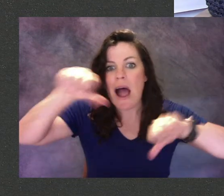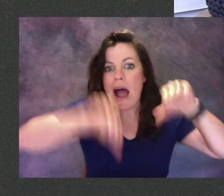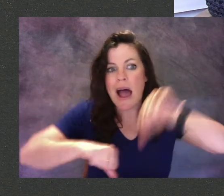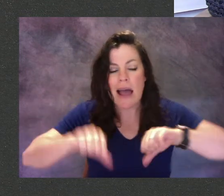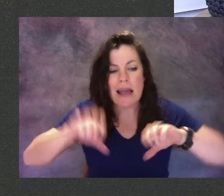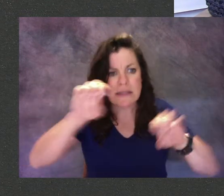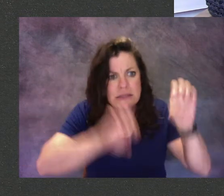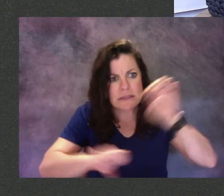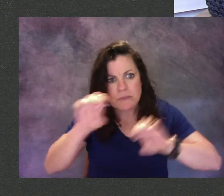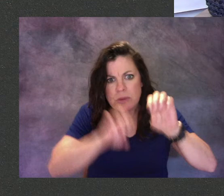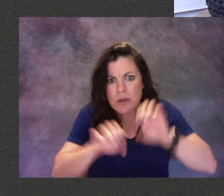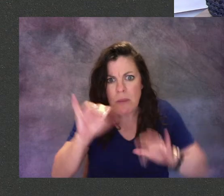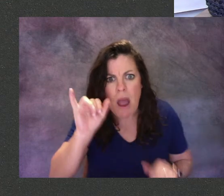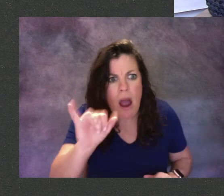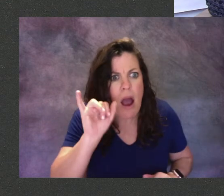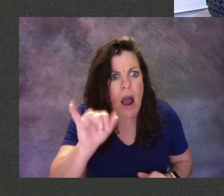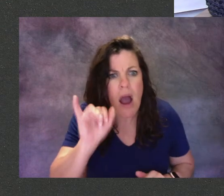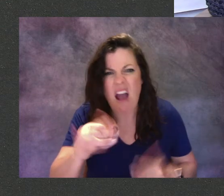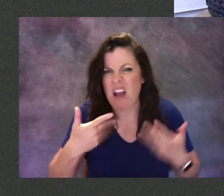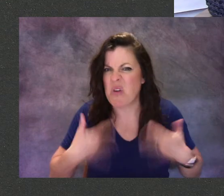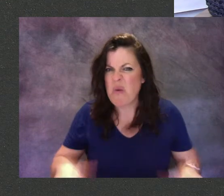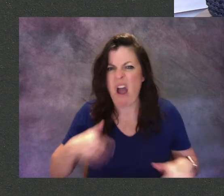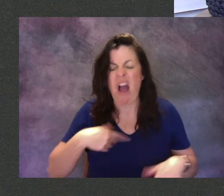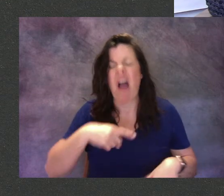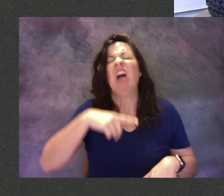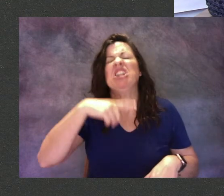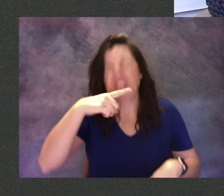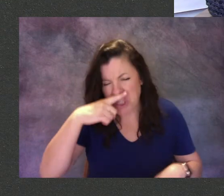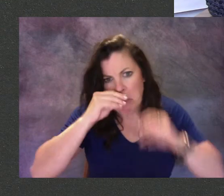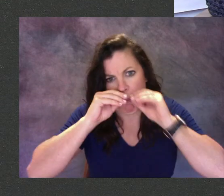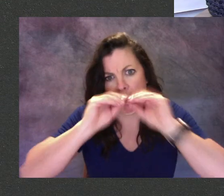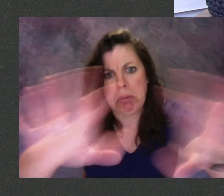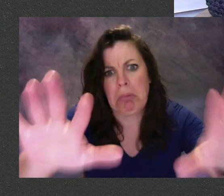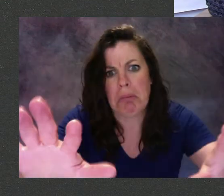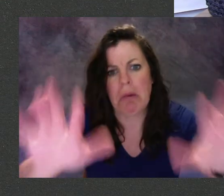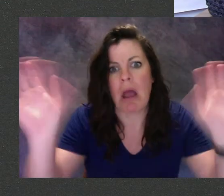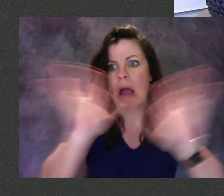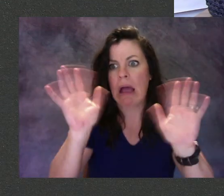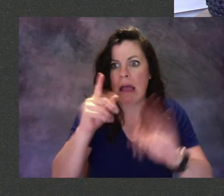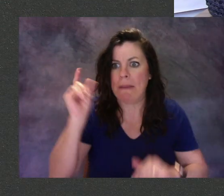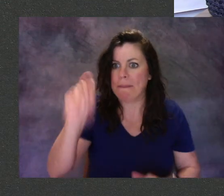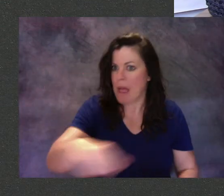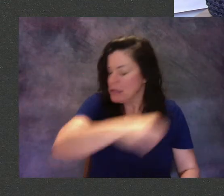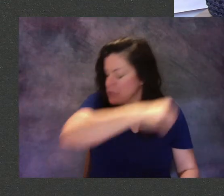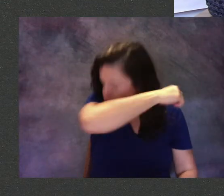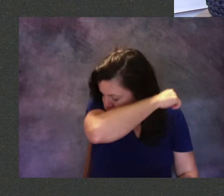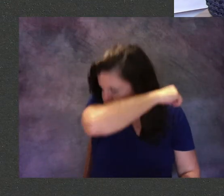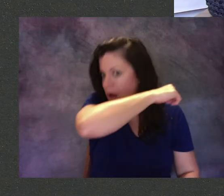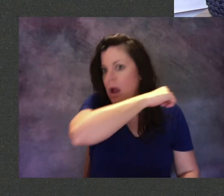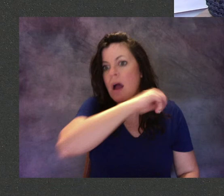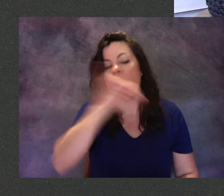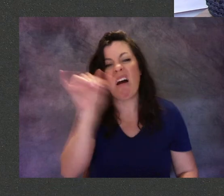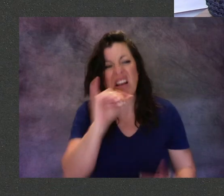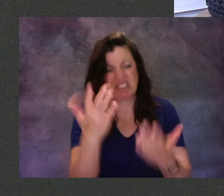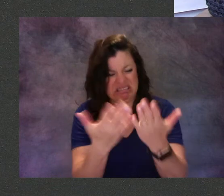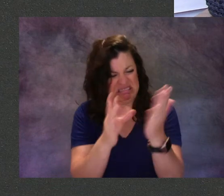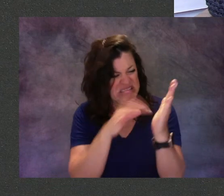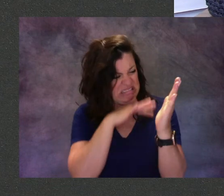why we don't want to spread our germs. Gotta cover sneezes, we have to wash our hands,